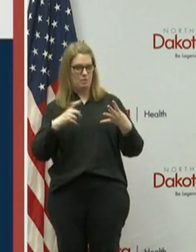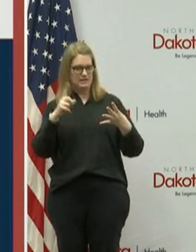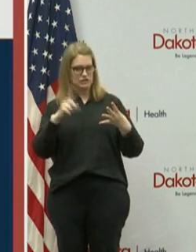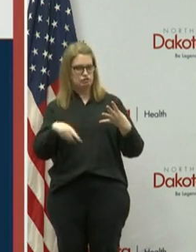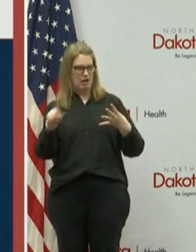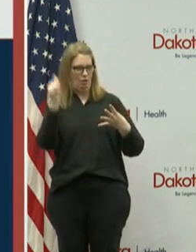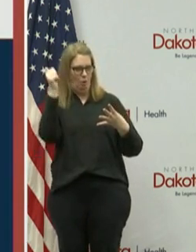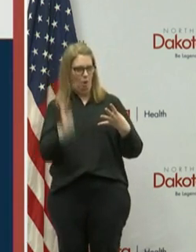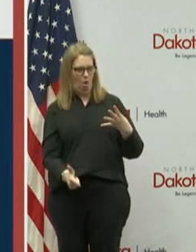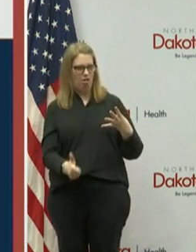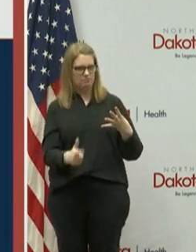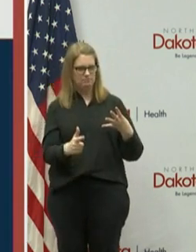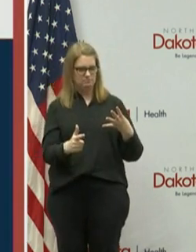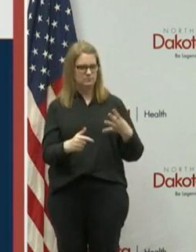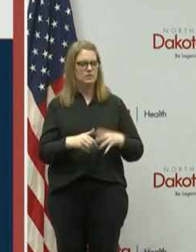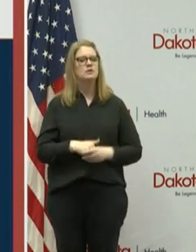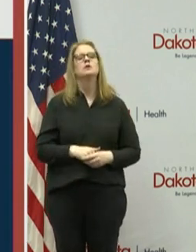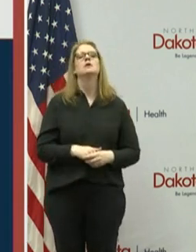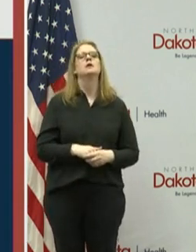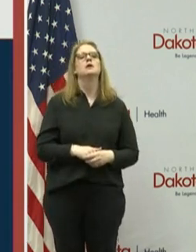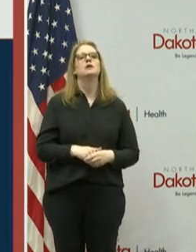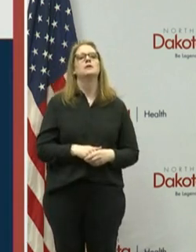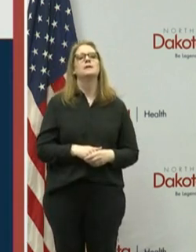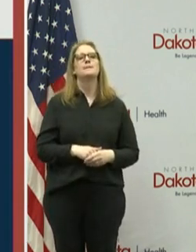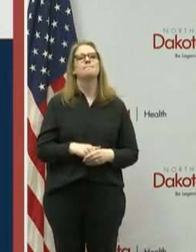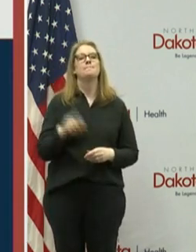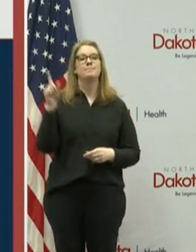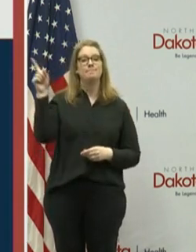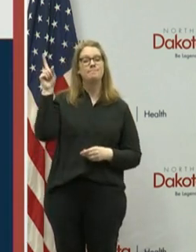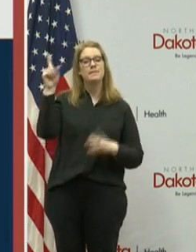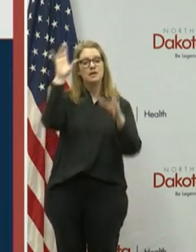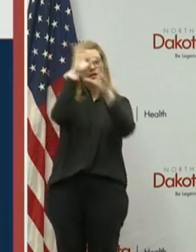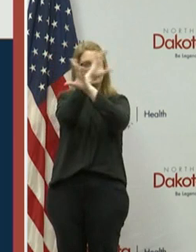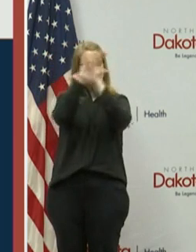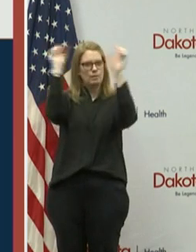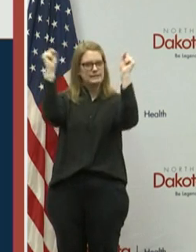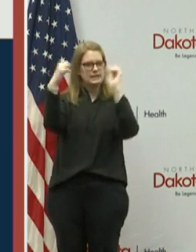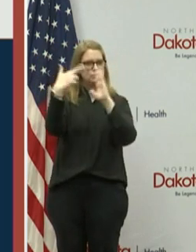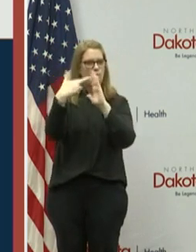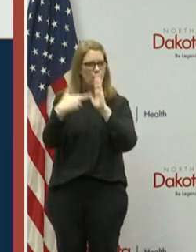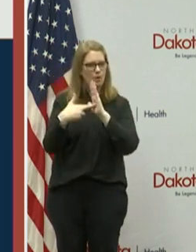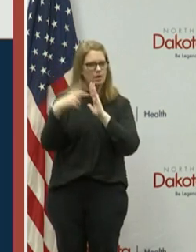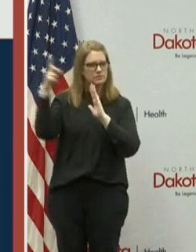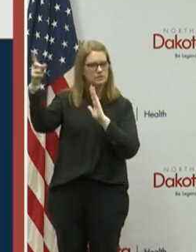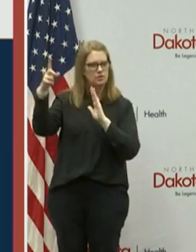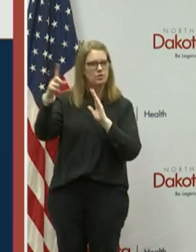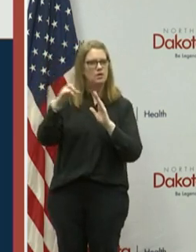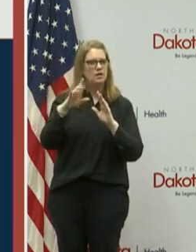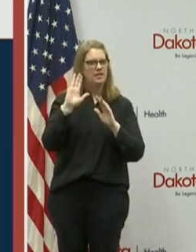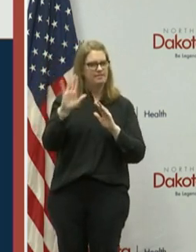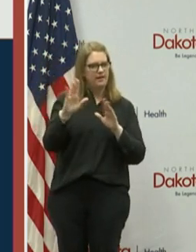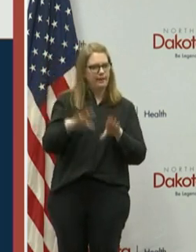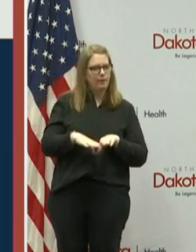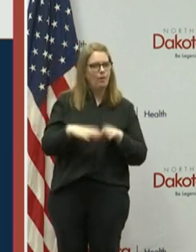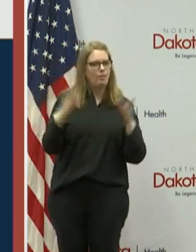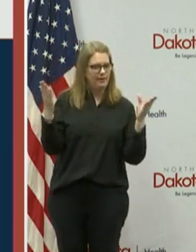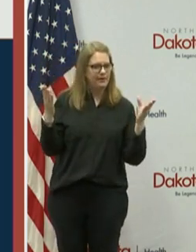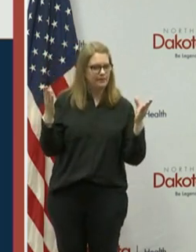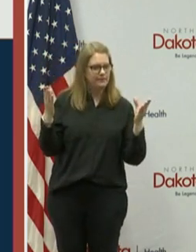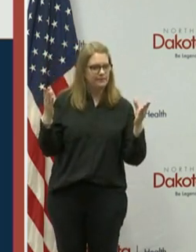THESE CHECKED BY THE TIME WE GOT TO IF END OF APRIL. THE OTHER THING, WHICH WE'VE